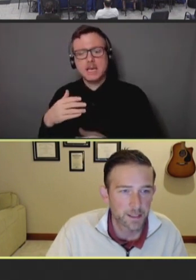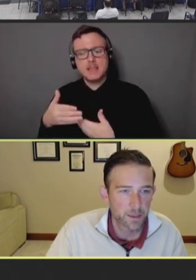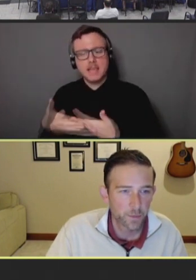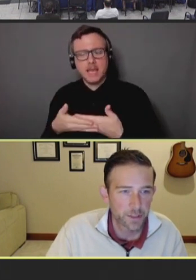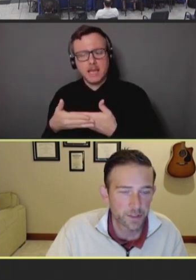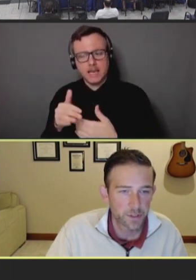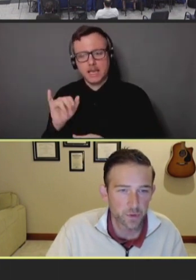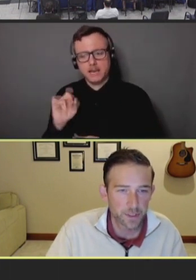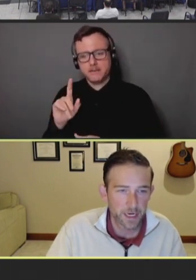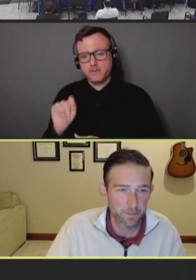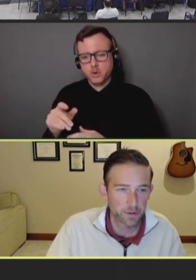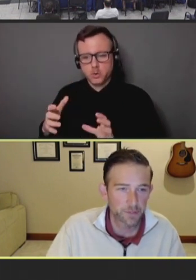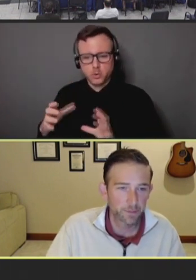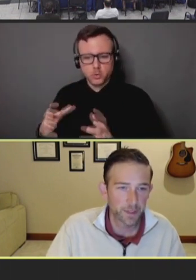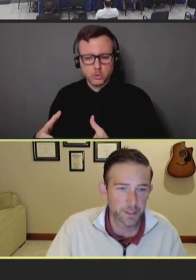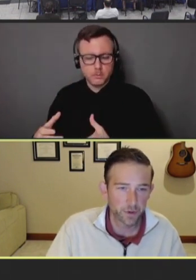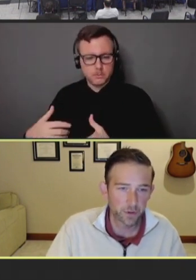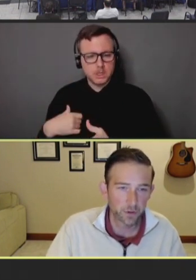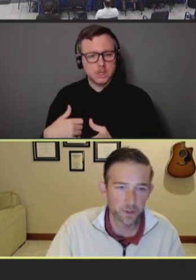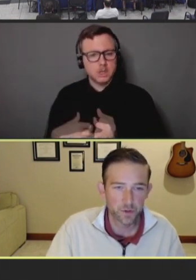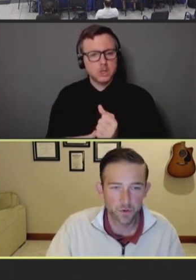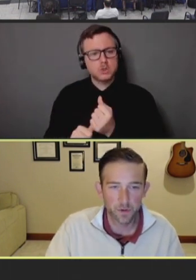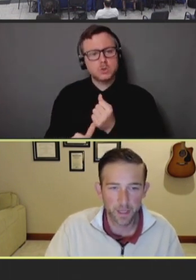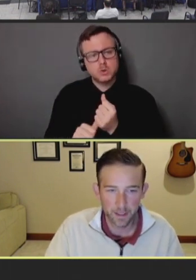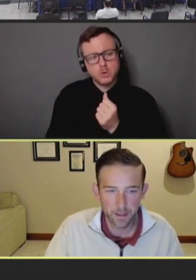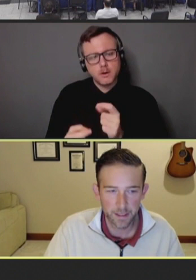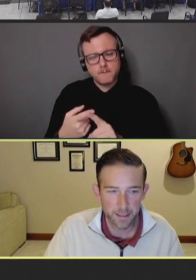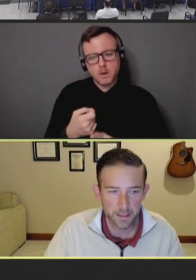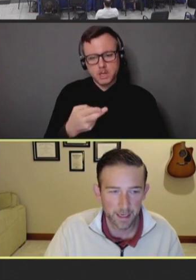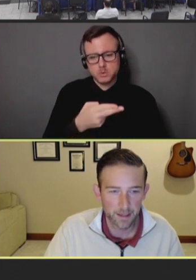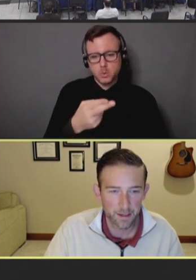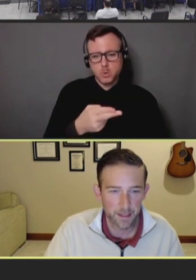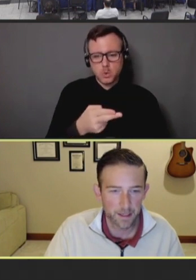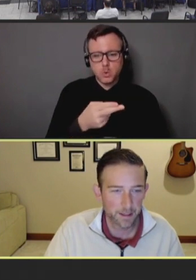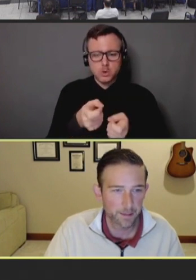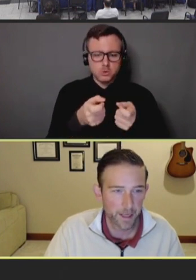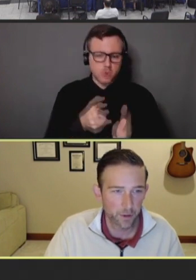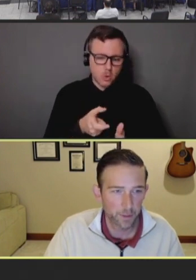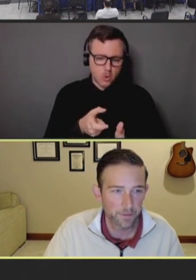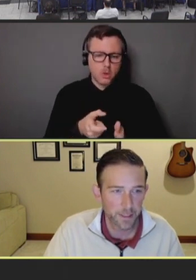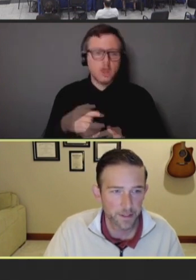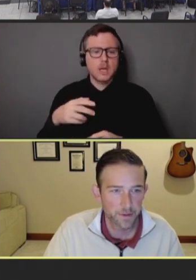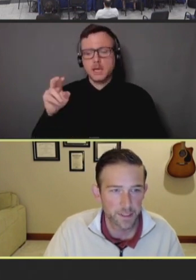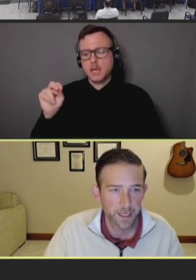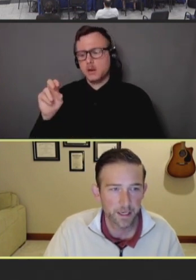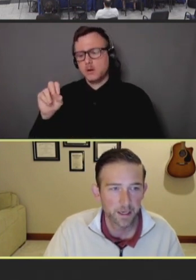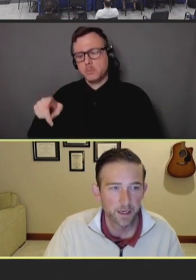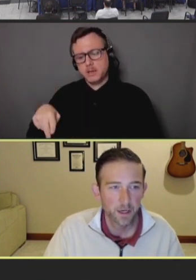And so, we took stool samples from the historical control and the nOPV2 study.